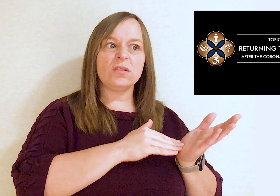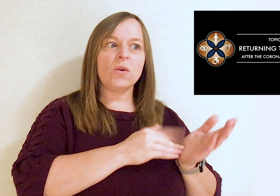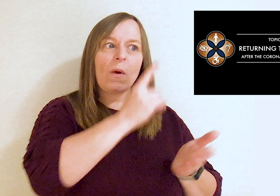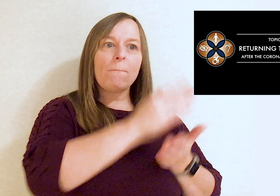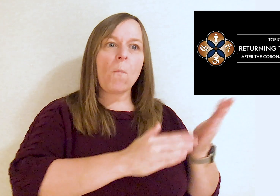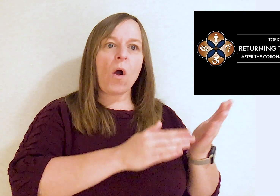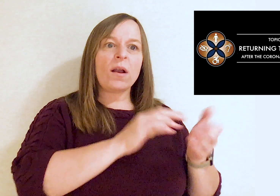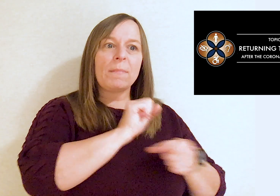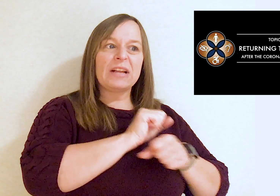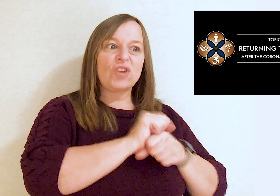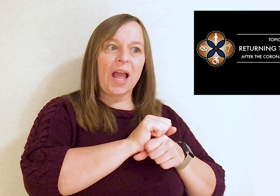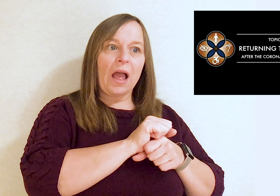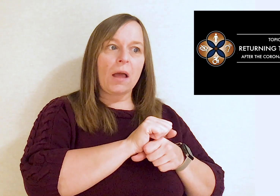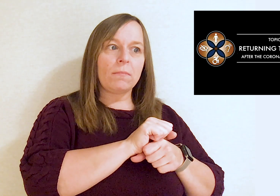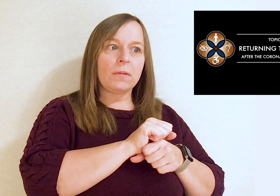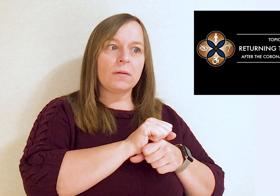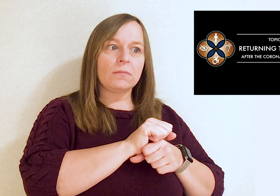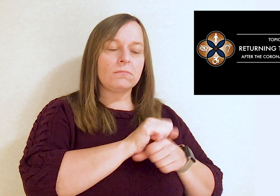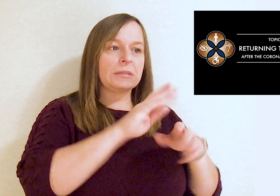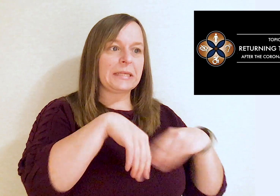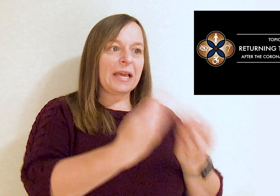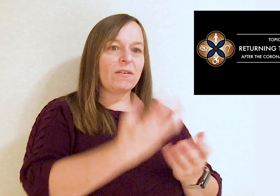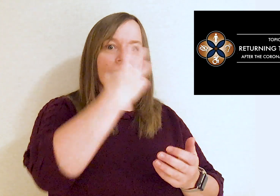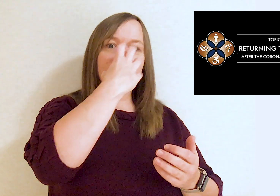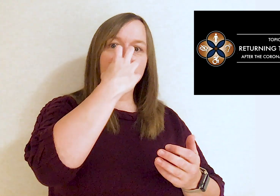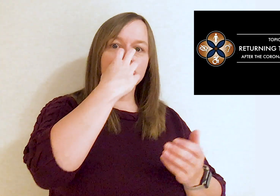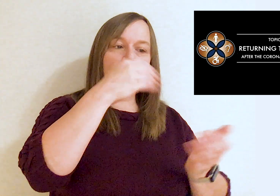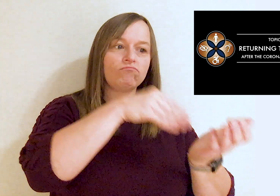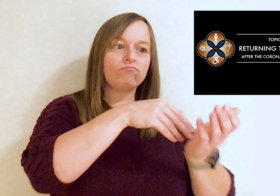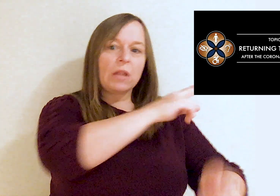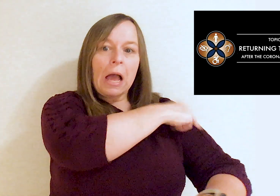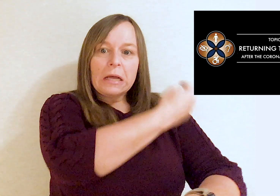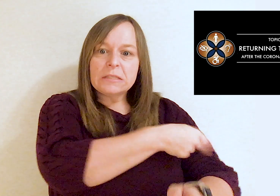part of my job has me actually administering anesthesia in a hospital